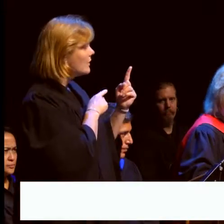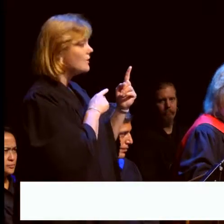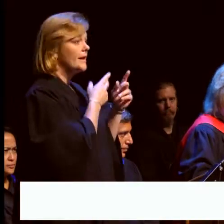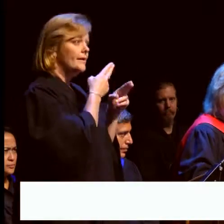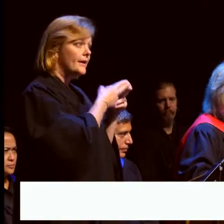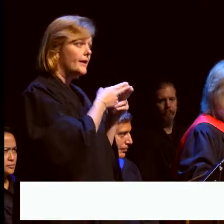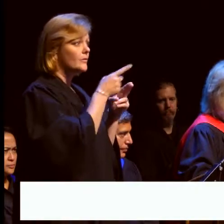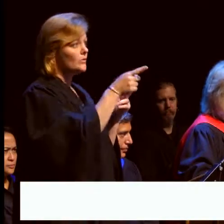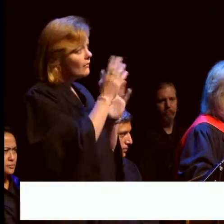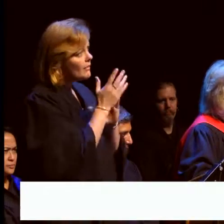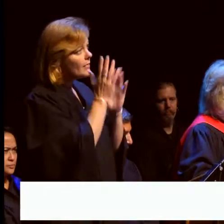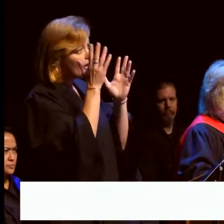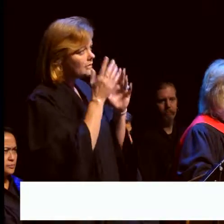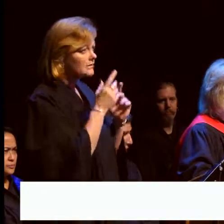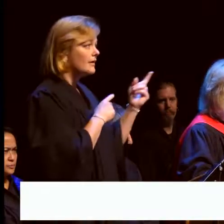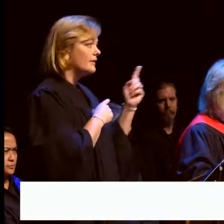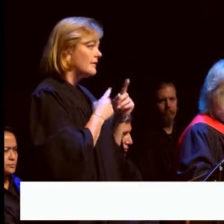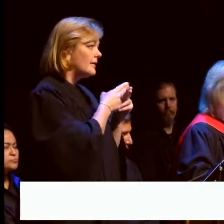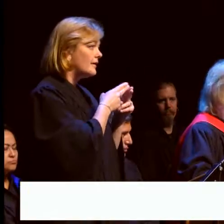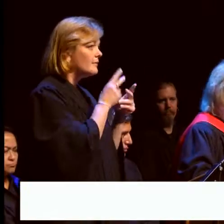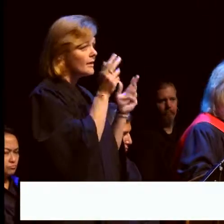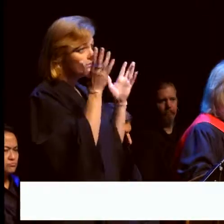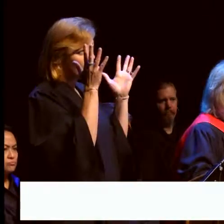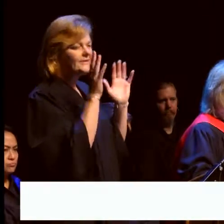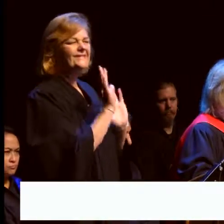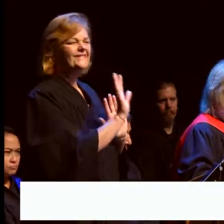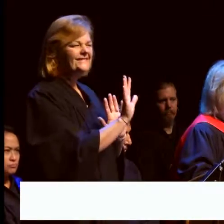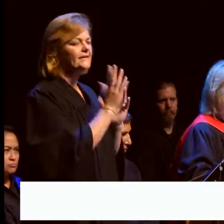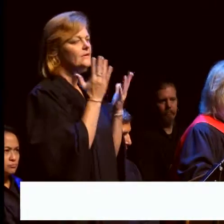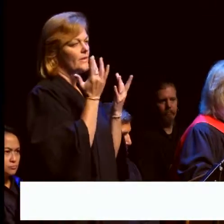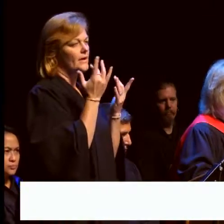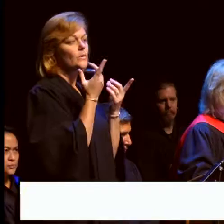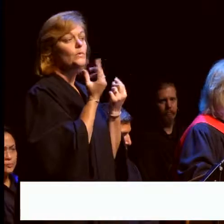FROM EACH PROGRAM HAVE BEEN PRESENTED SO THAT WE CAN HEAR EVERY ONE'S NAME.